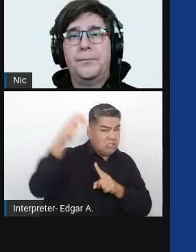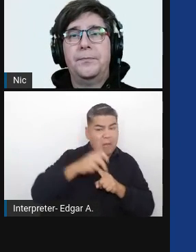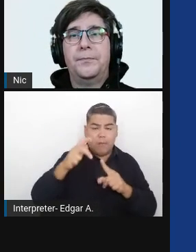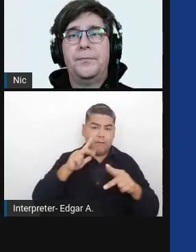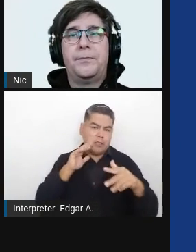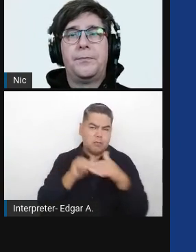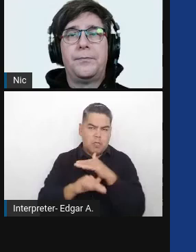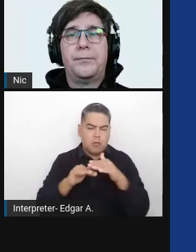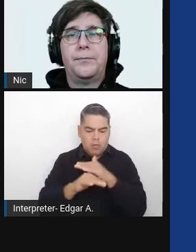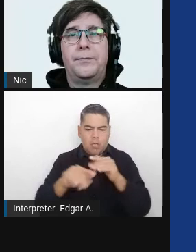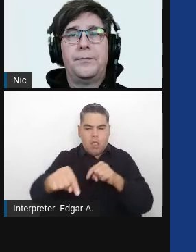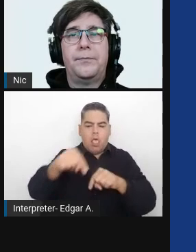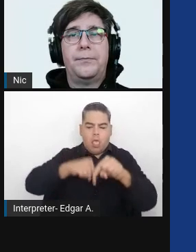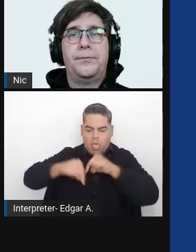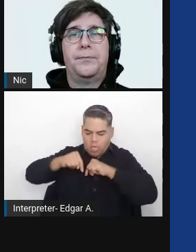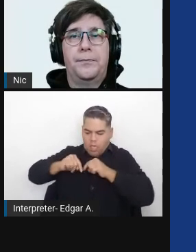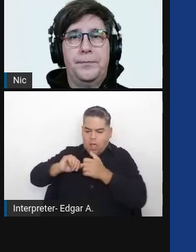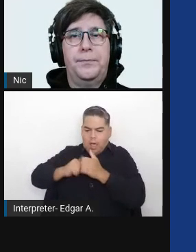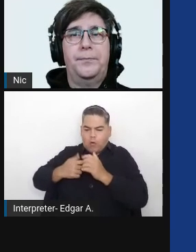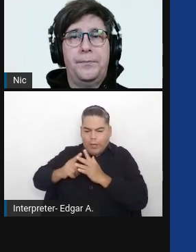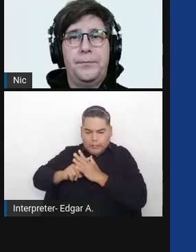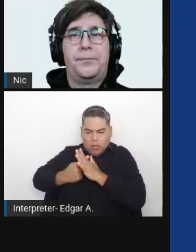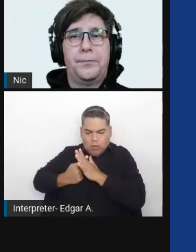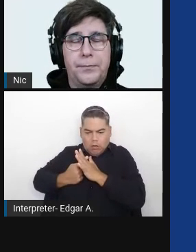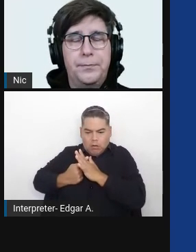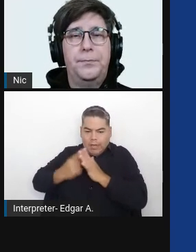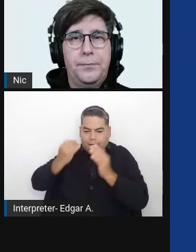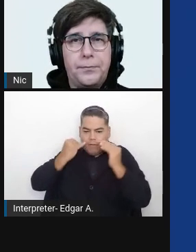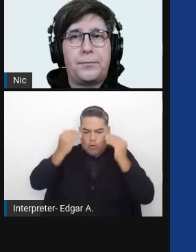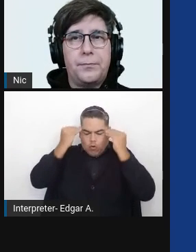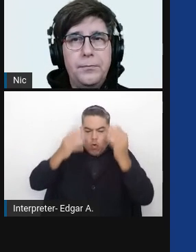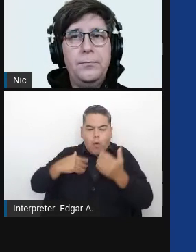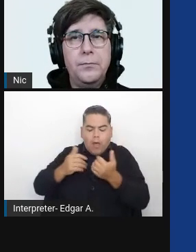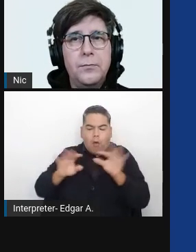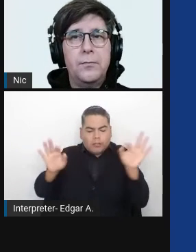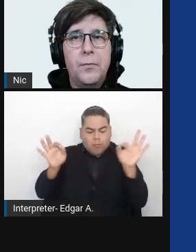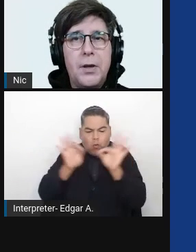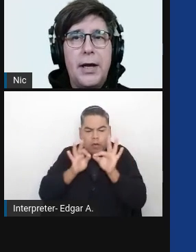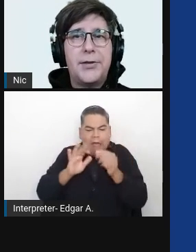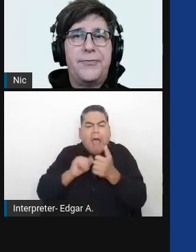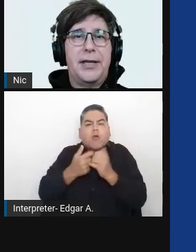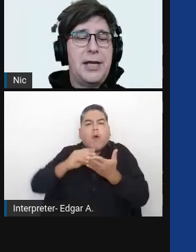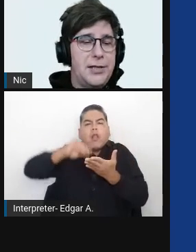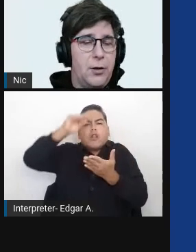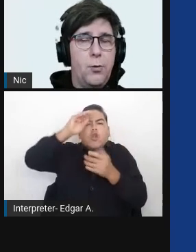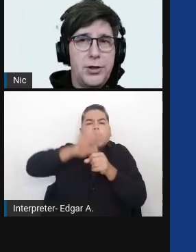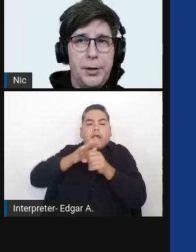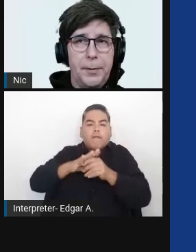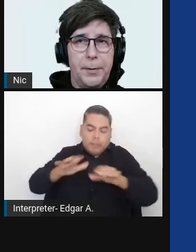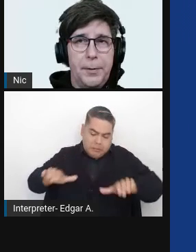Not knowing what's important how do you start learning enough to be effective? That's a fantastic question.